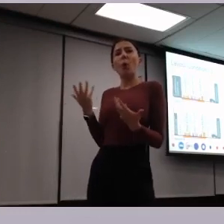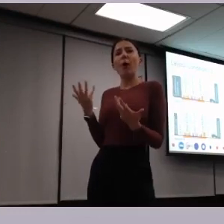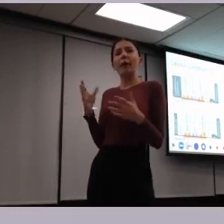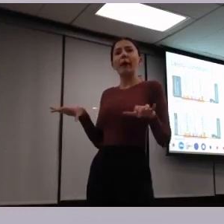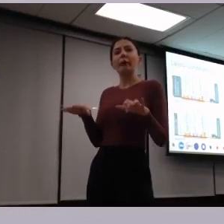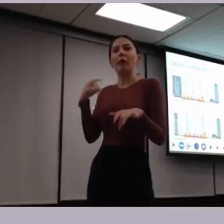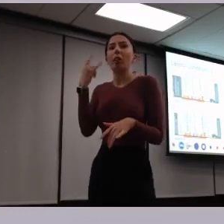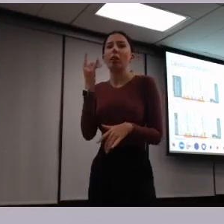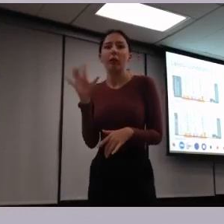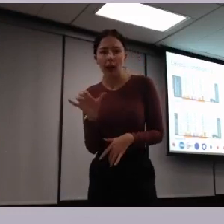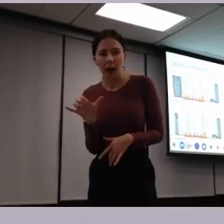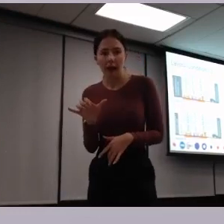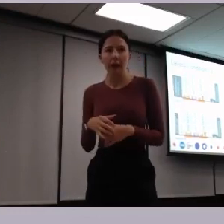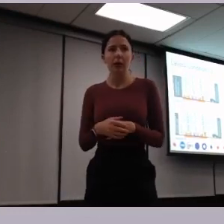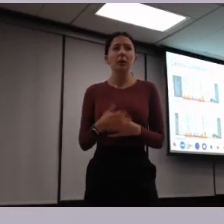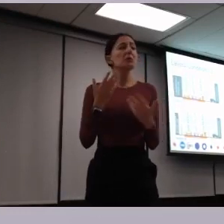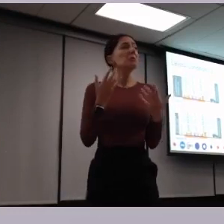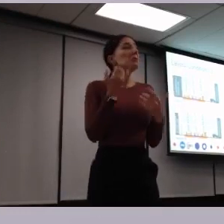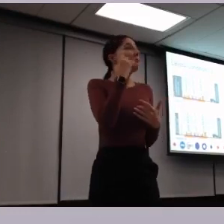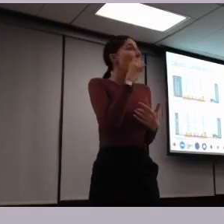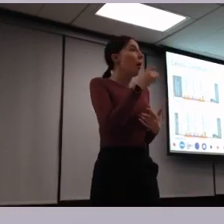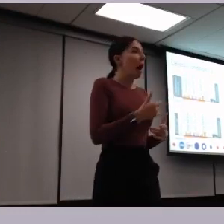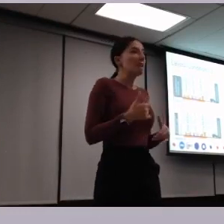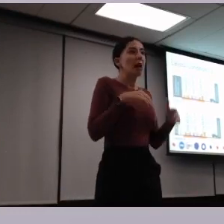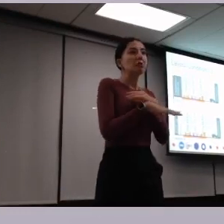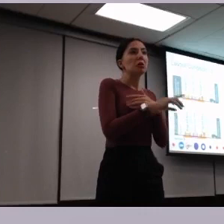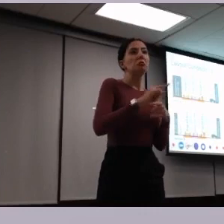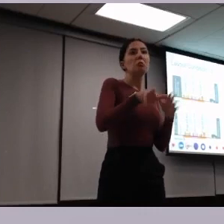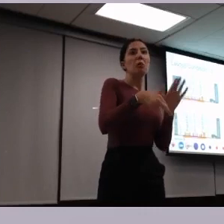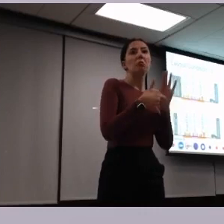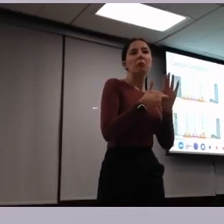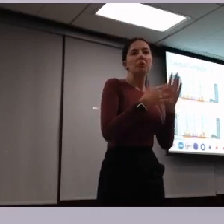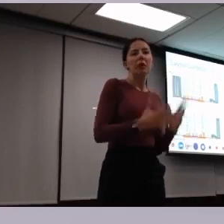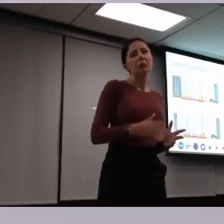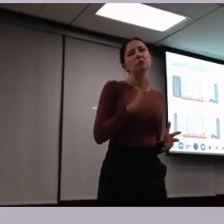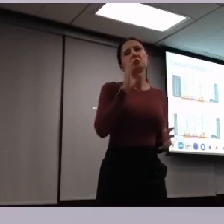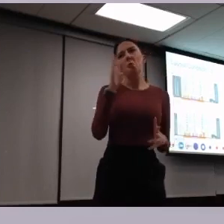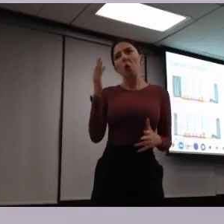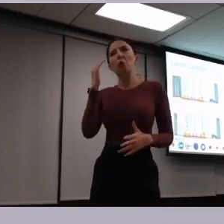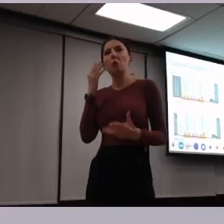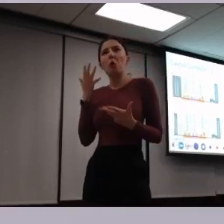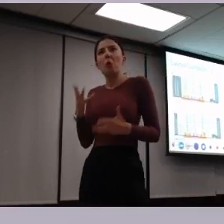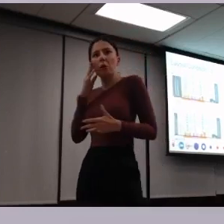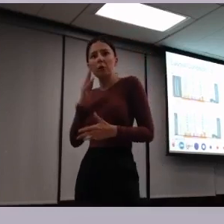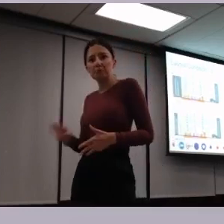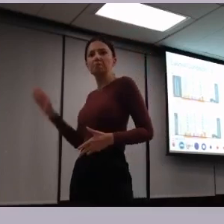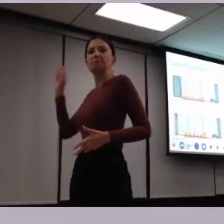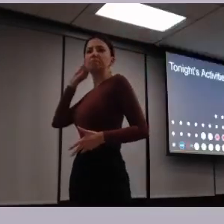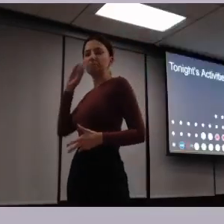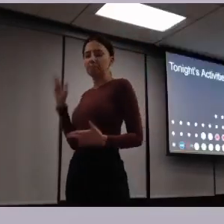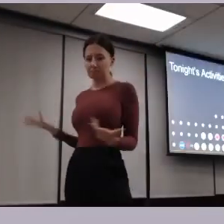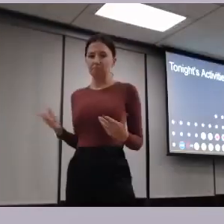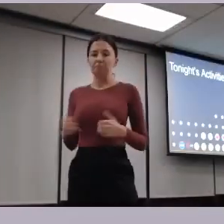you don't have a representative combined, you have a little bit more instruction. If we could go to the next slide